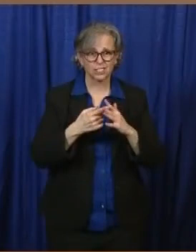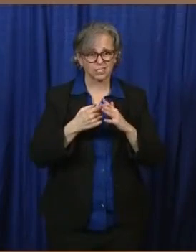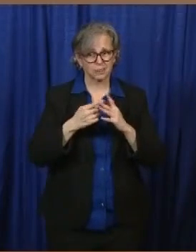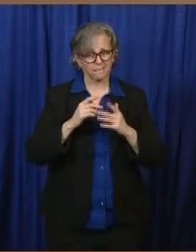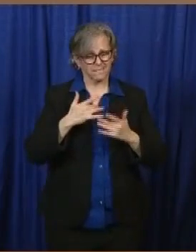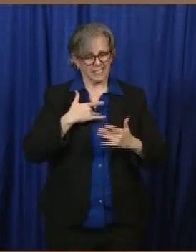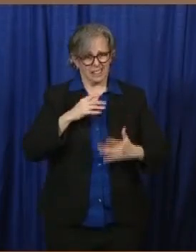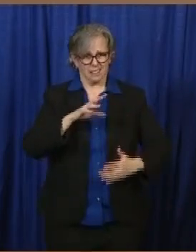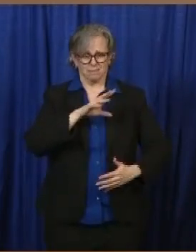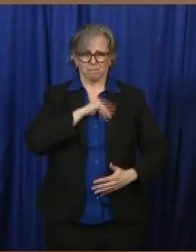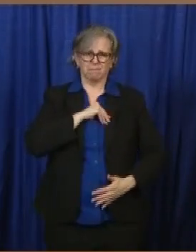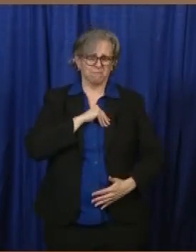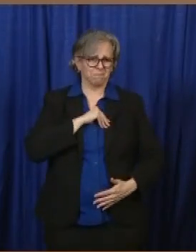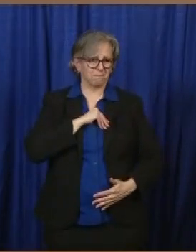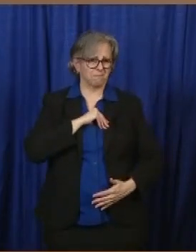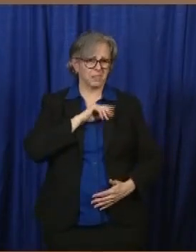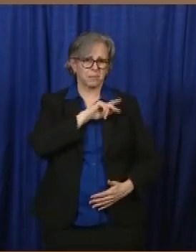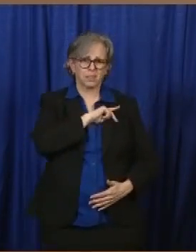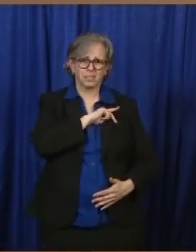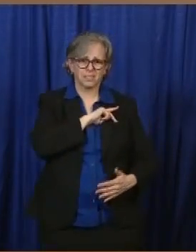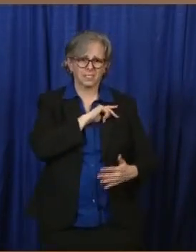THAT WE ARE LOSING PEOPLE. I